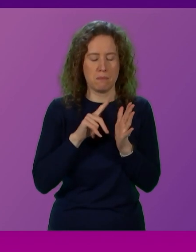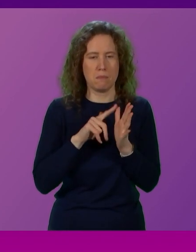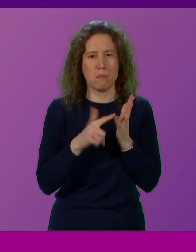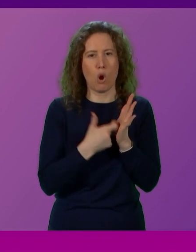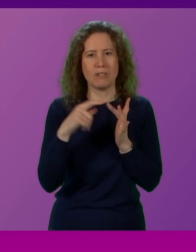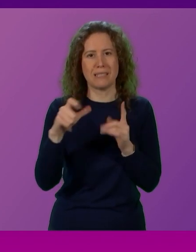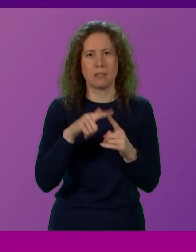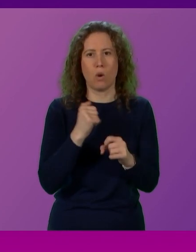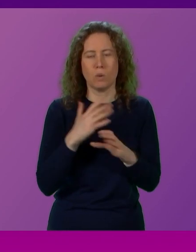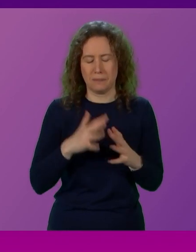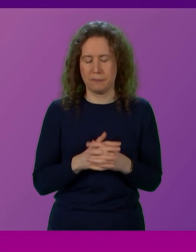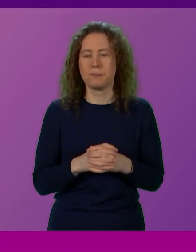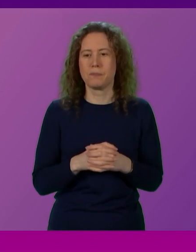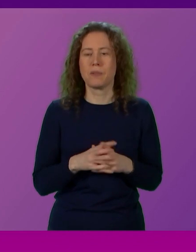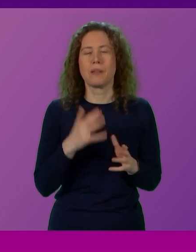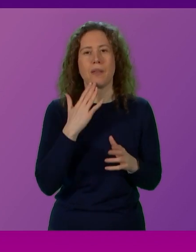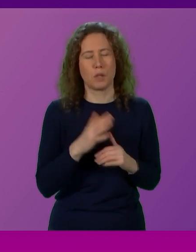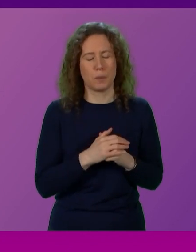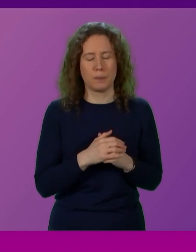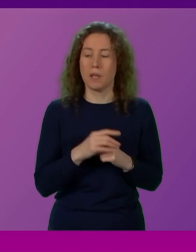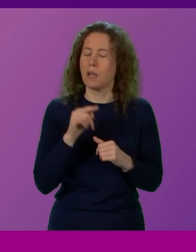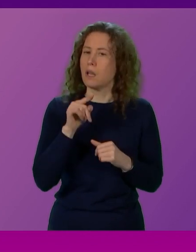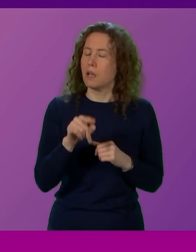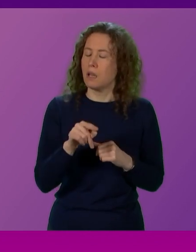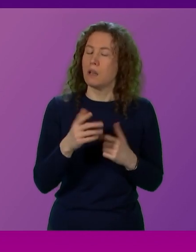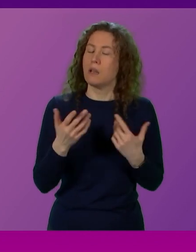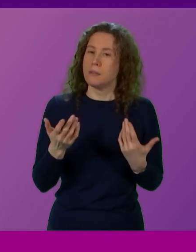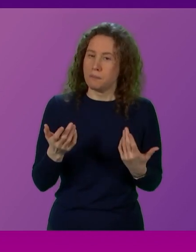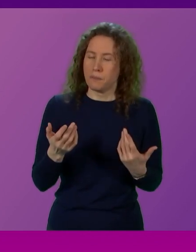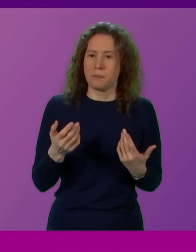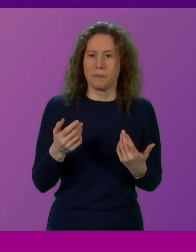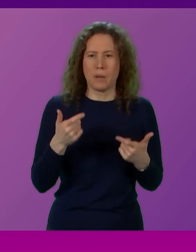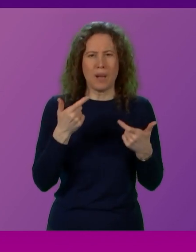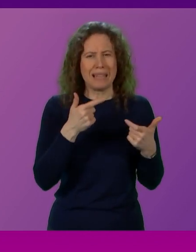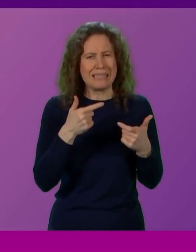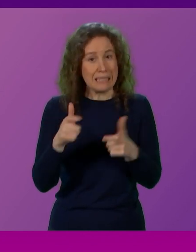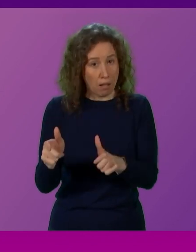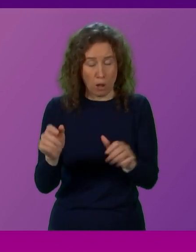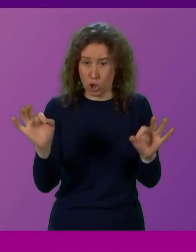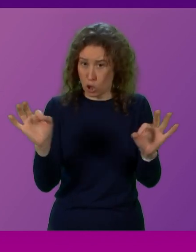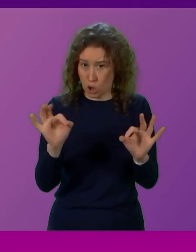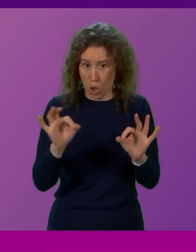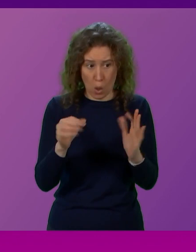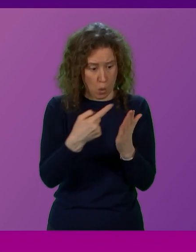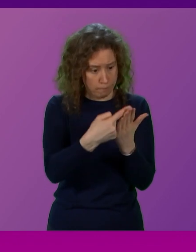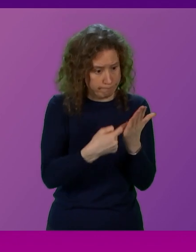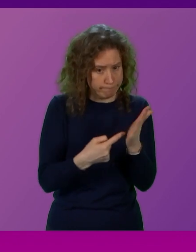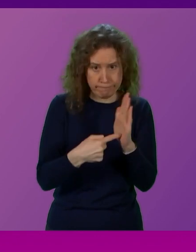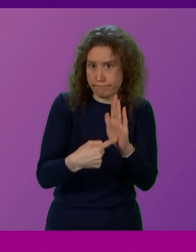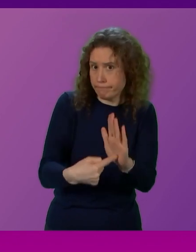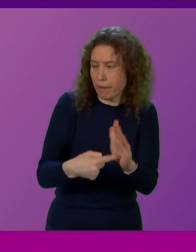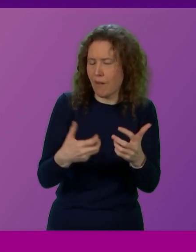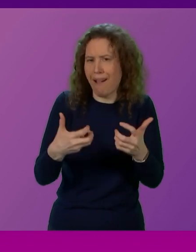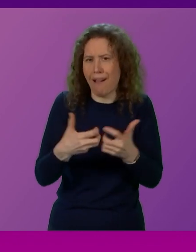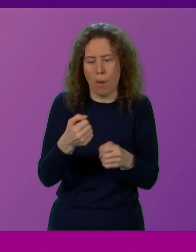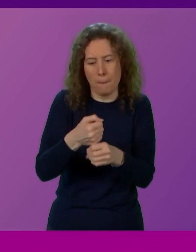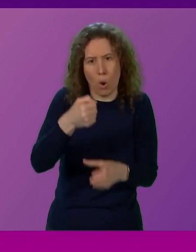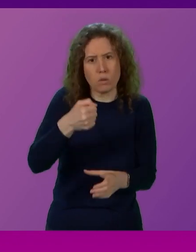Incredibly, there is still no operational blueprint for the deposit return scheme, despite